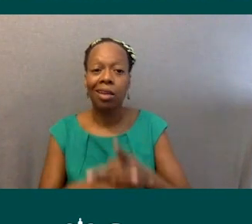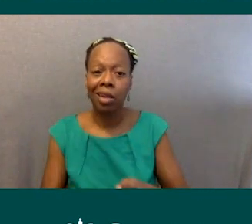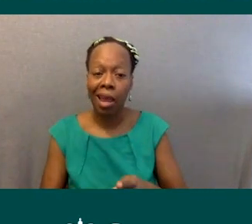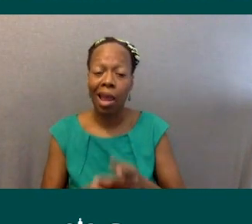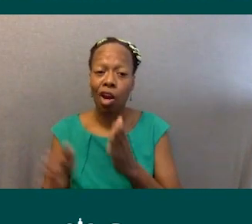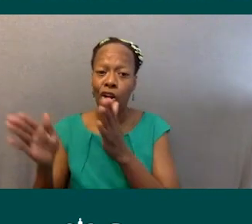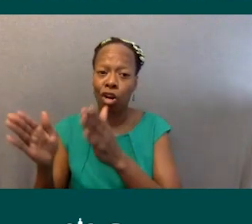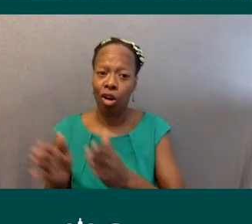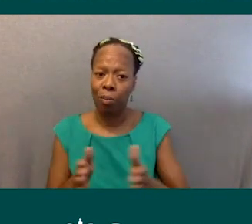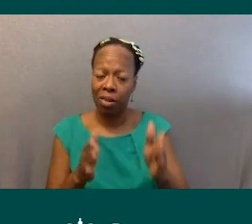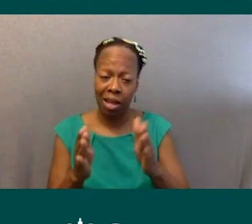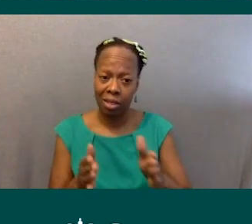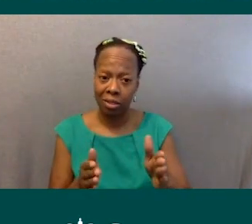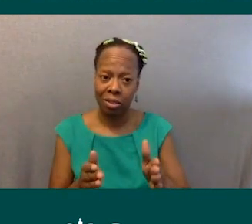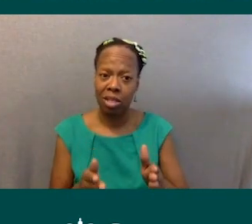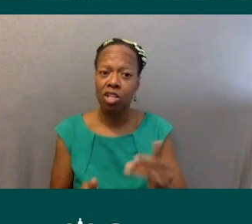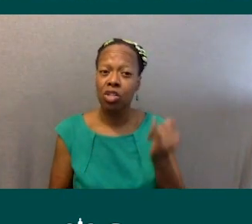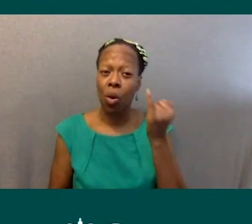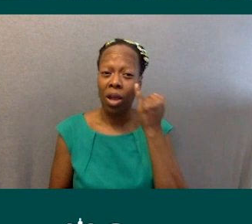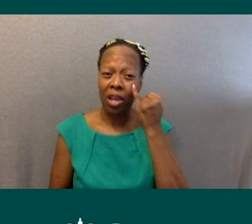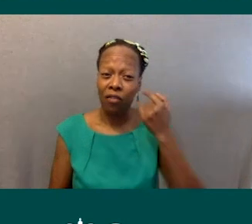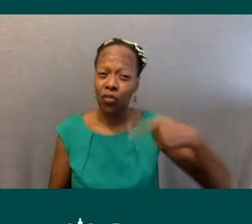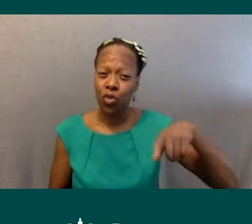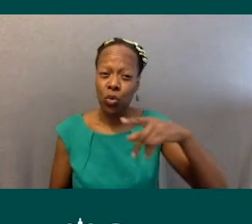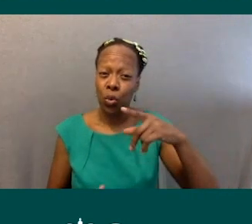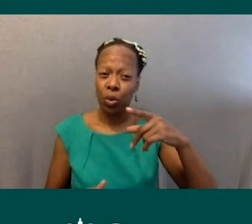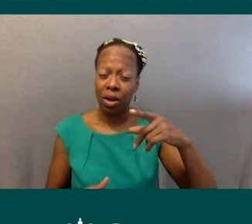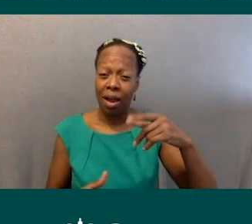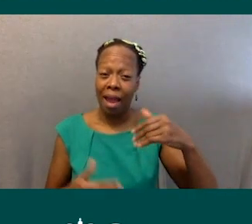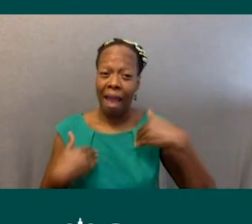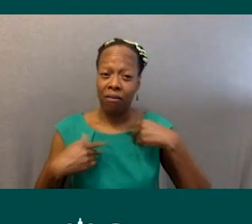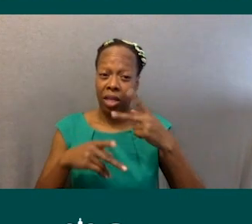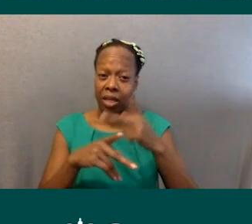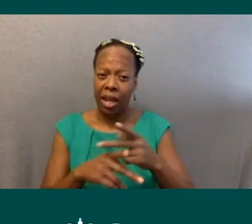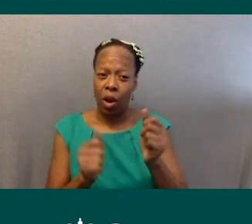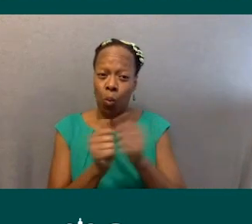I would absolutely suggest doing a little bit of research,